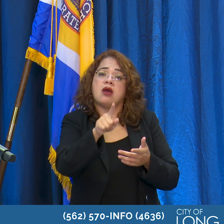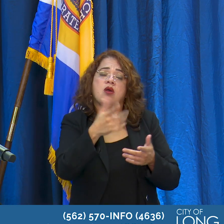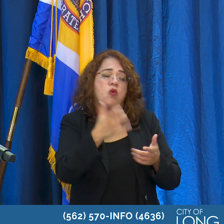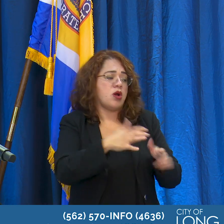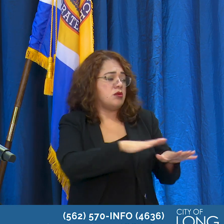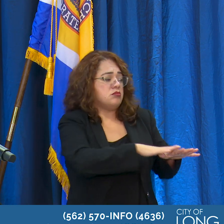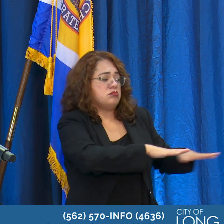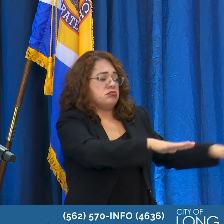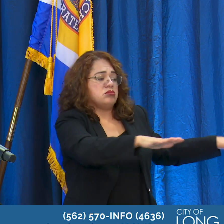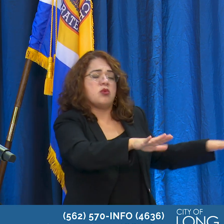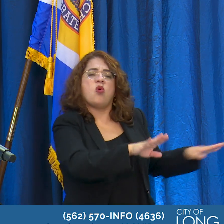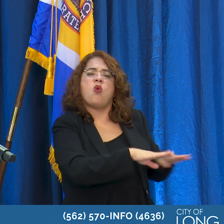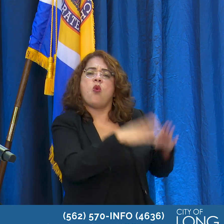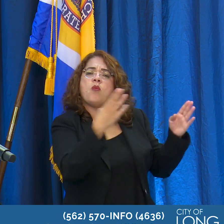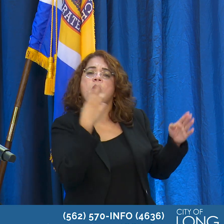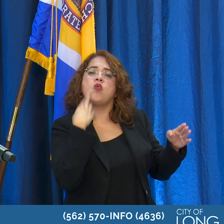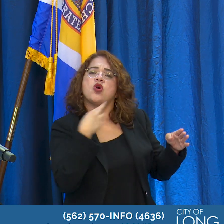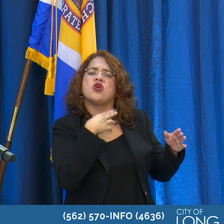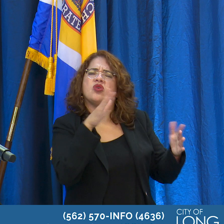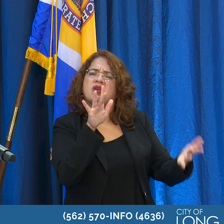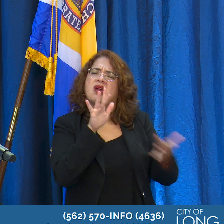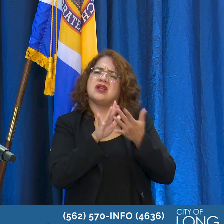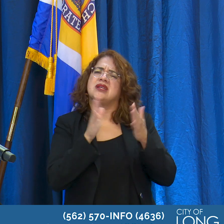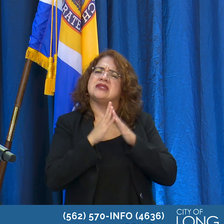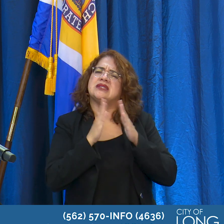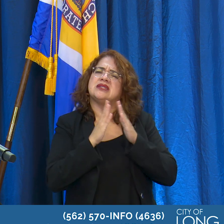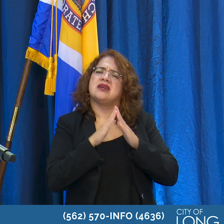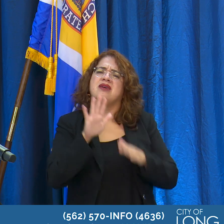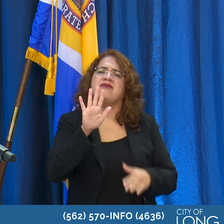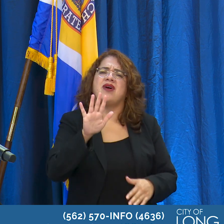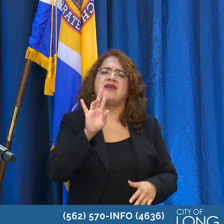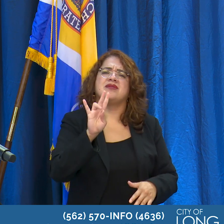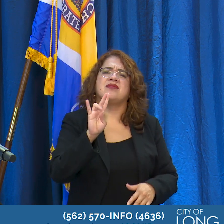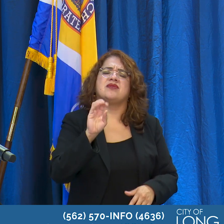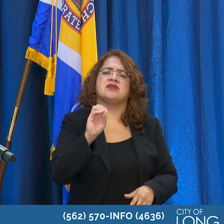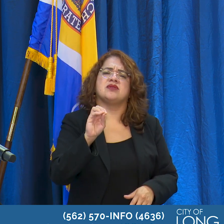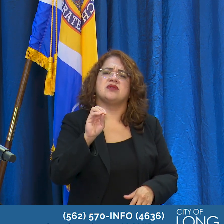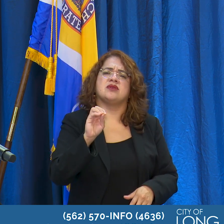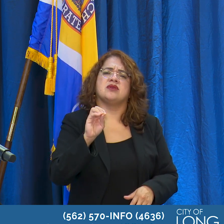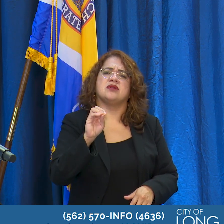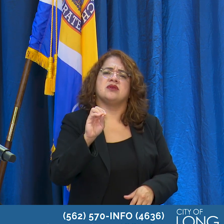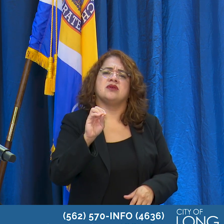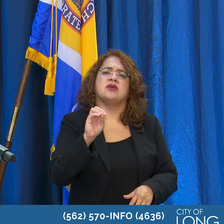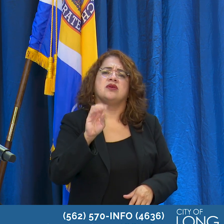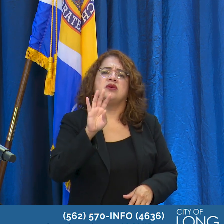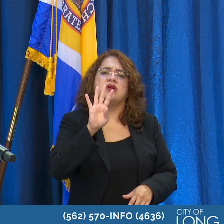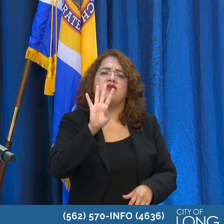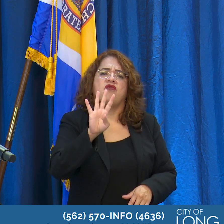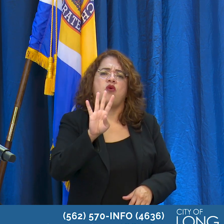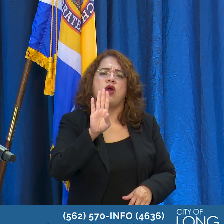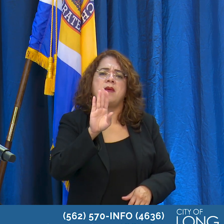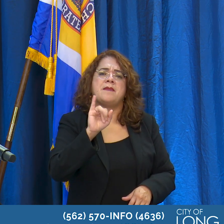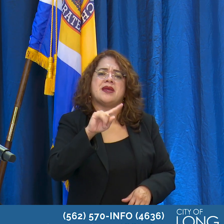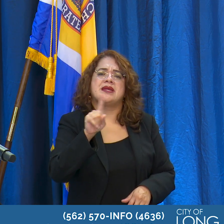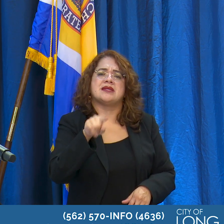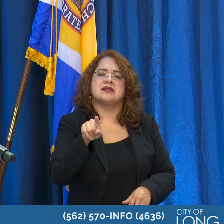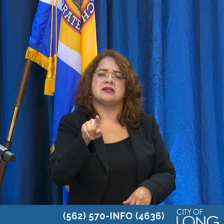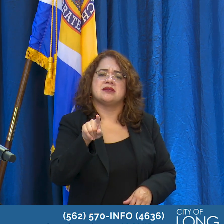please contact the city. We have the 570-4BIZ line which is a great way of